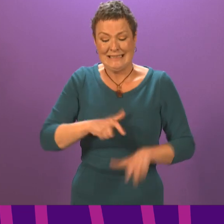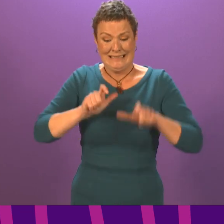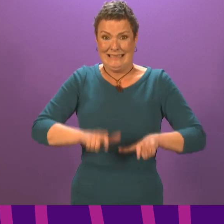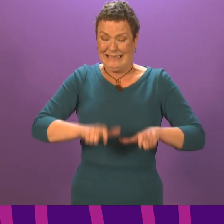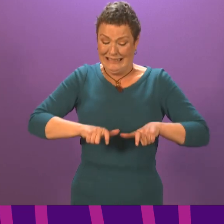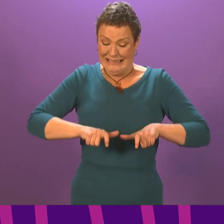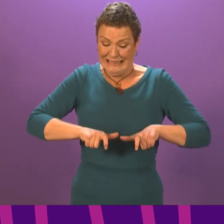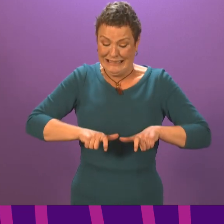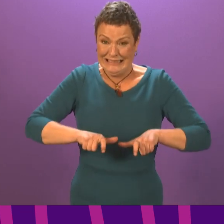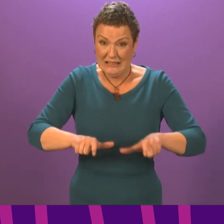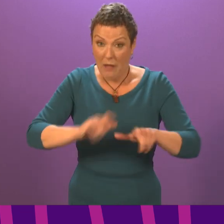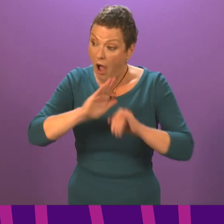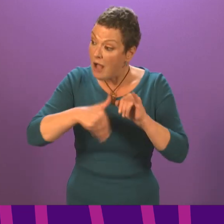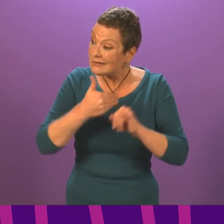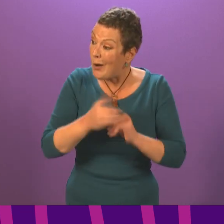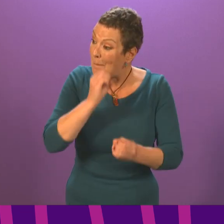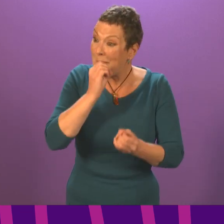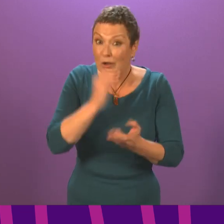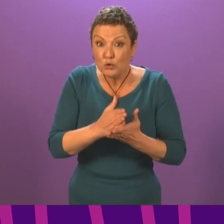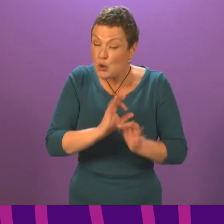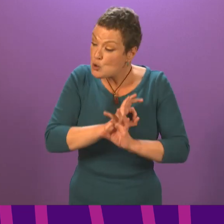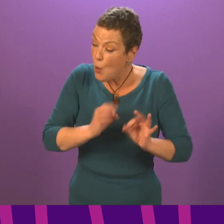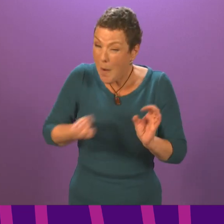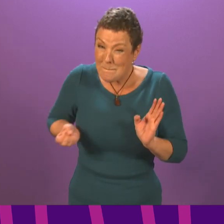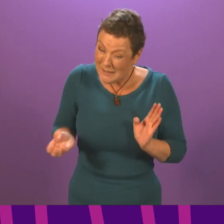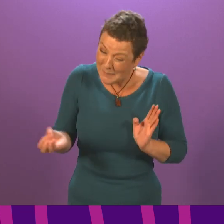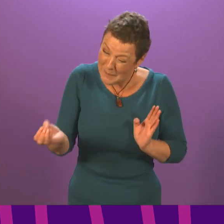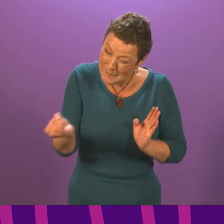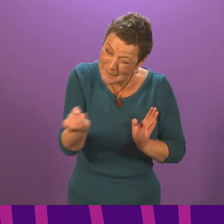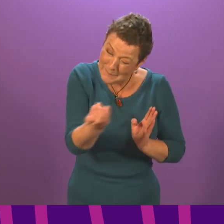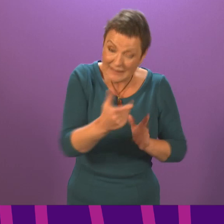That will allow us to ensure that there has been no wider transmission from that workplace